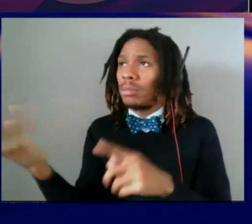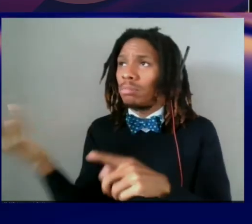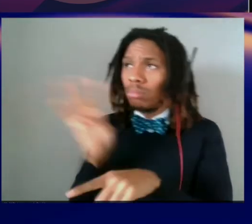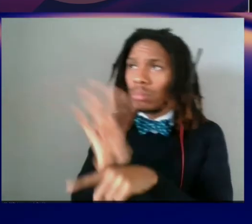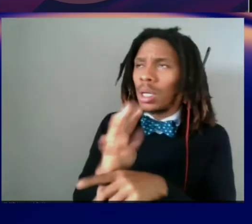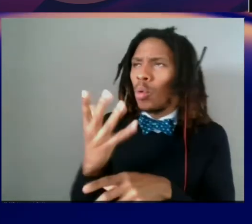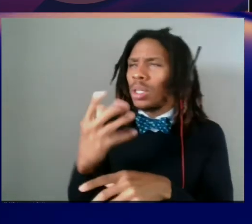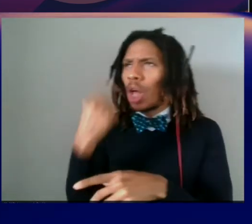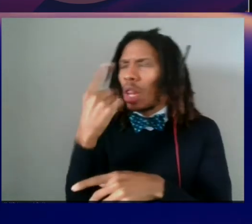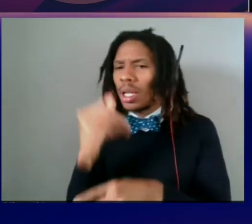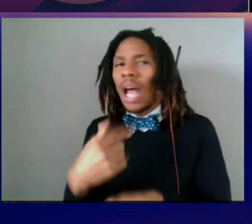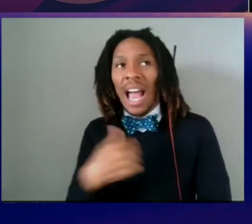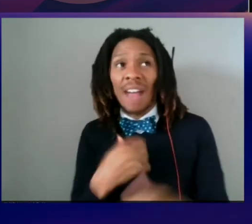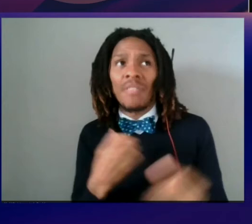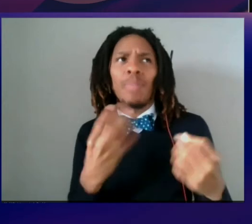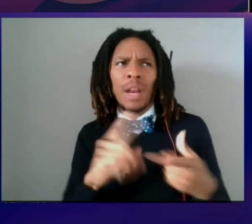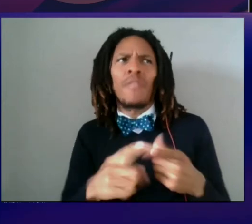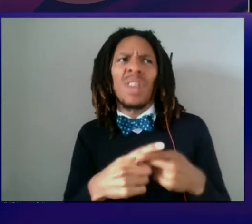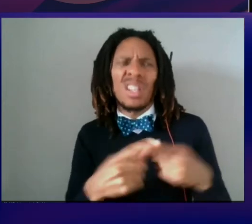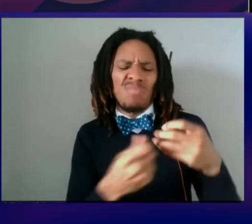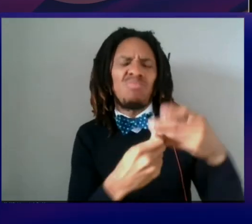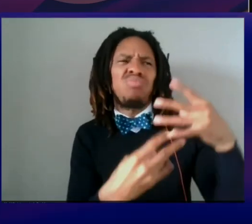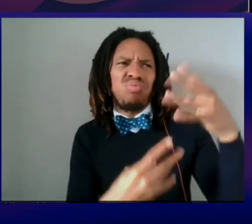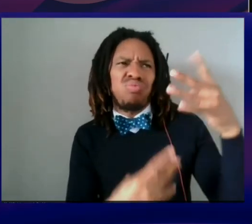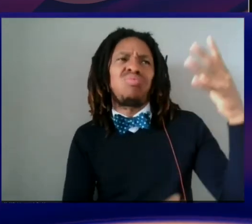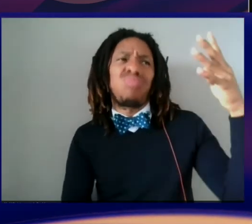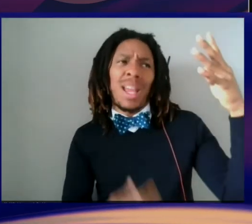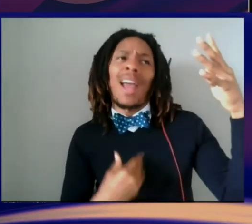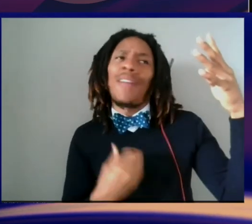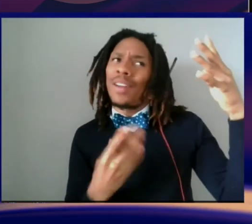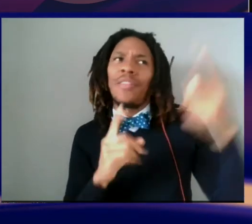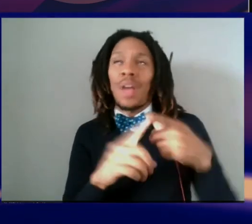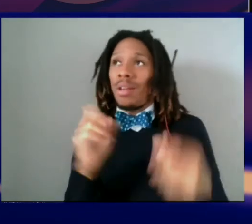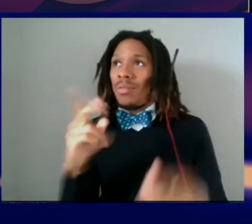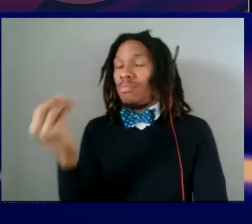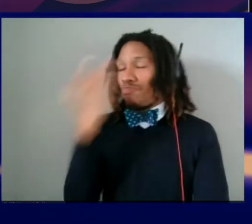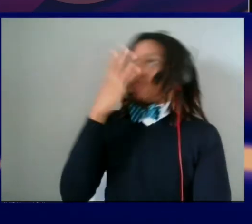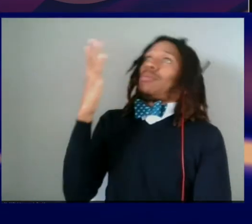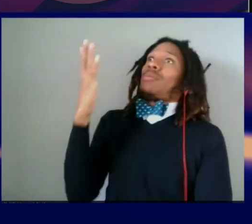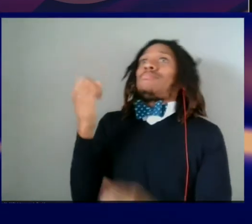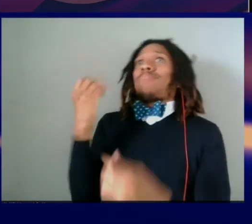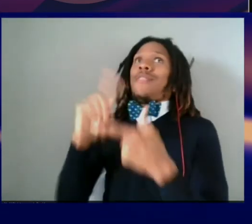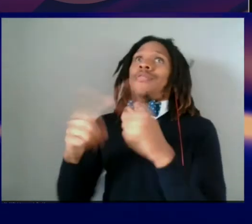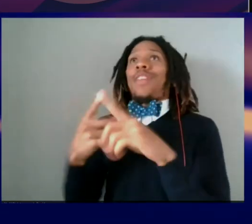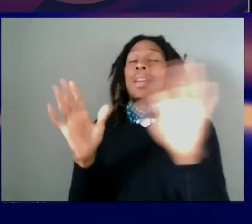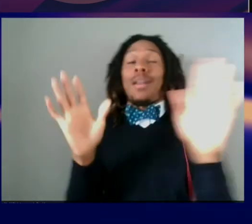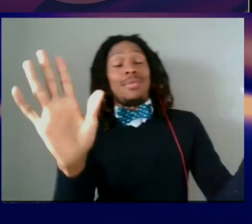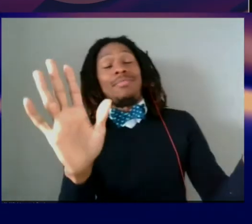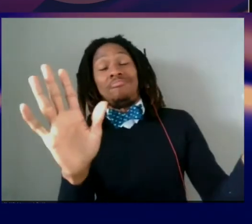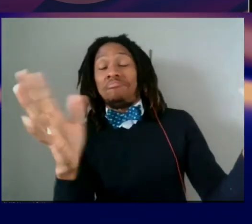I have friends. I have a lot of friends. Okay, throw it in my face, you know It's, it's not just me saying that, okay. Yeah. There's a lot of friends.